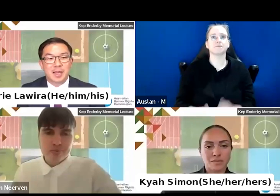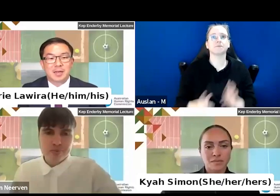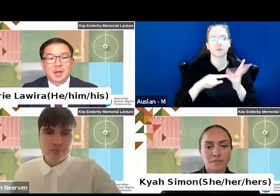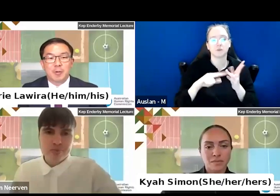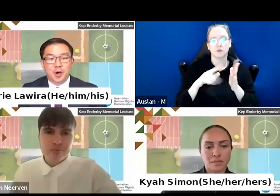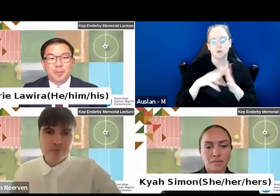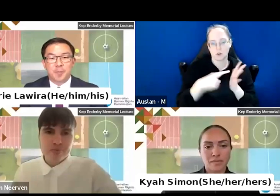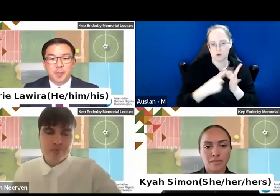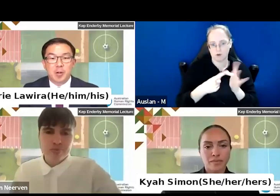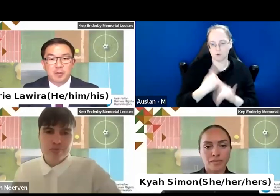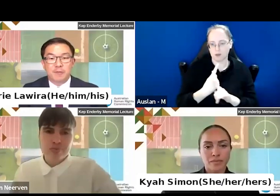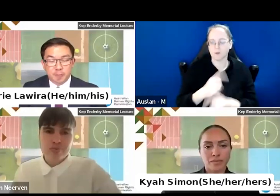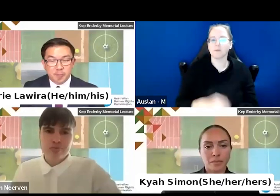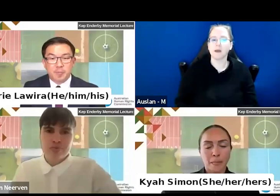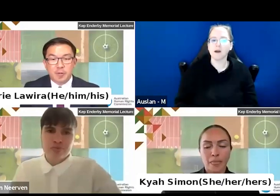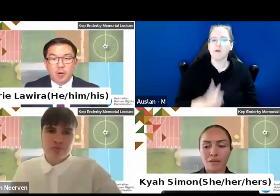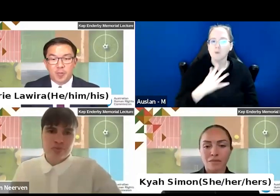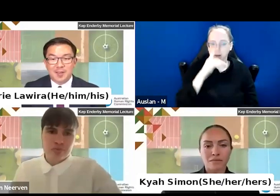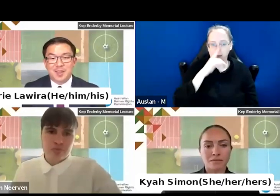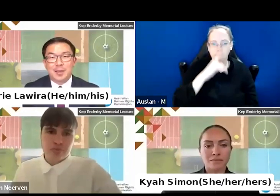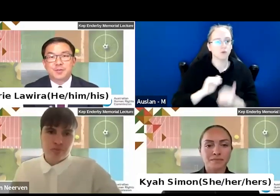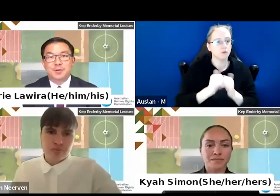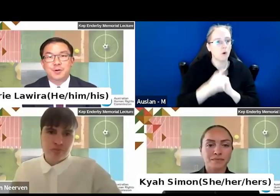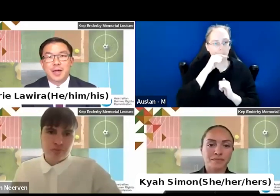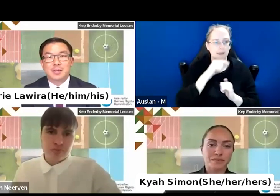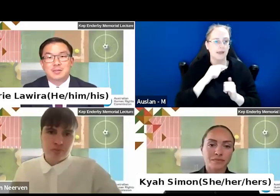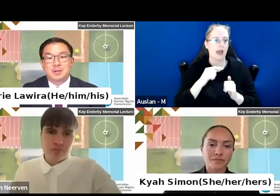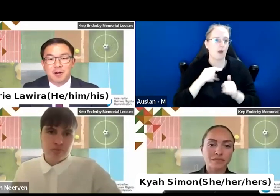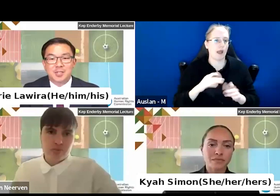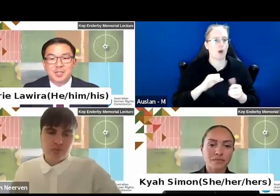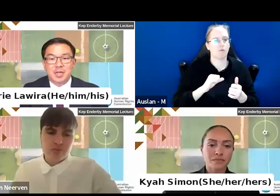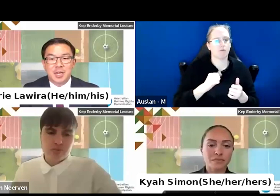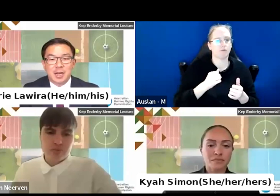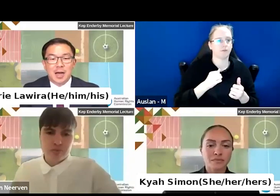And we heard a base themes through Ellen's oration.